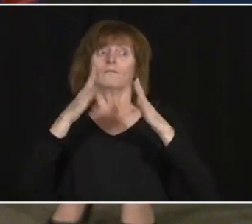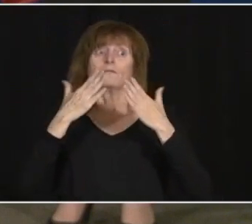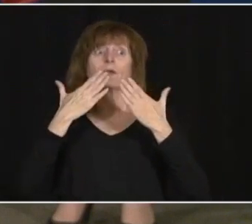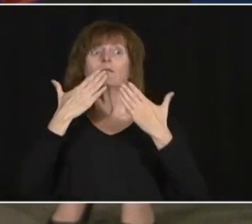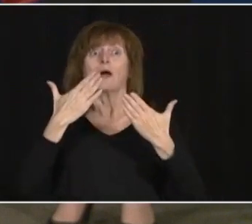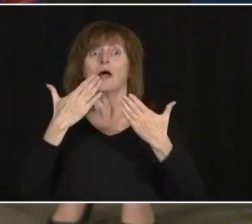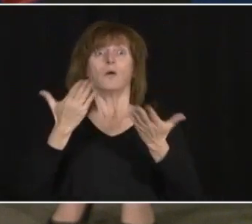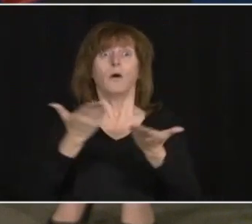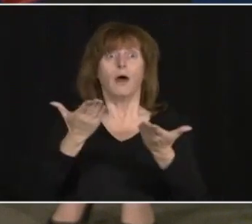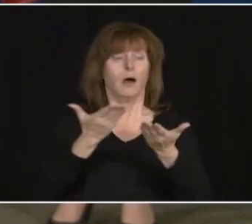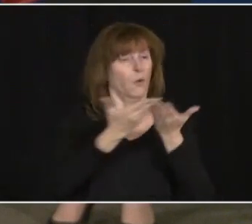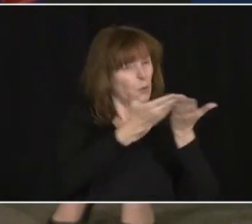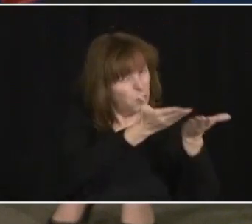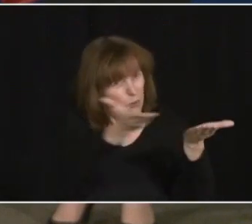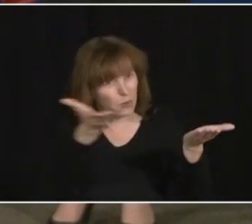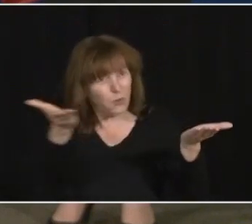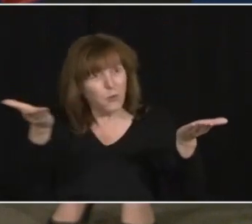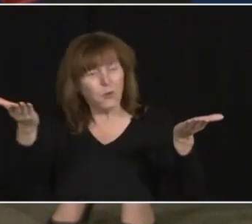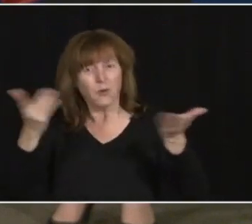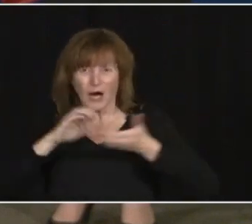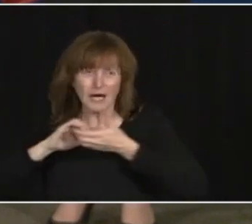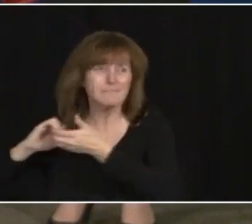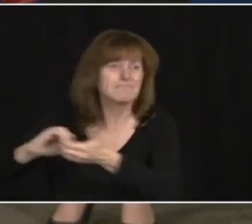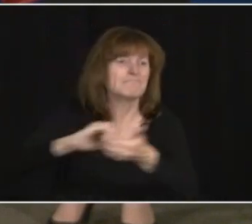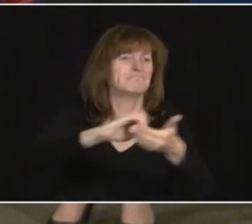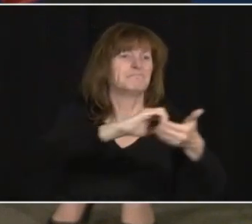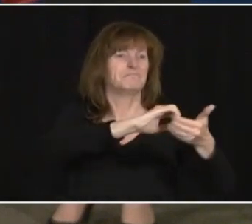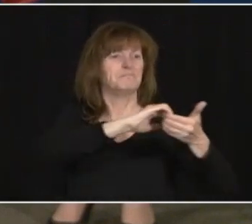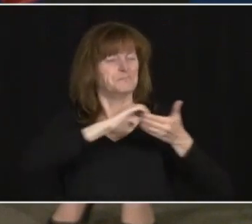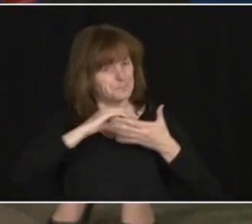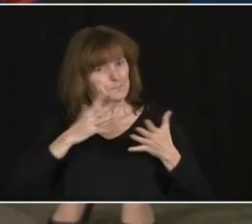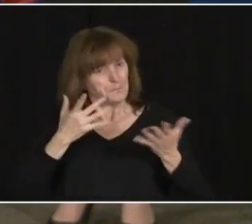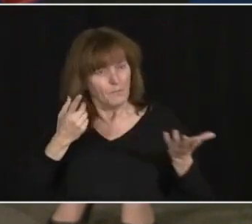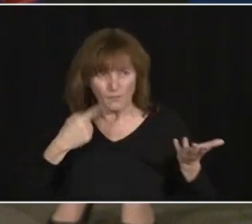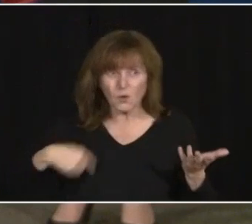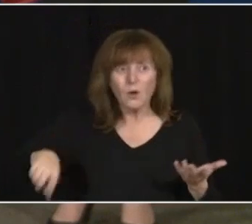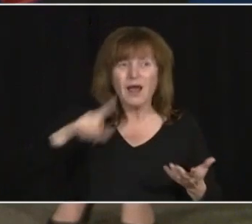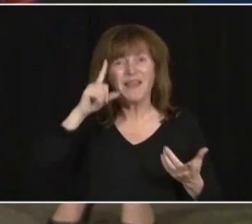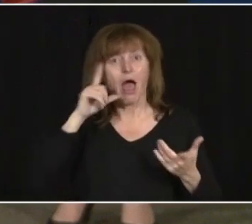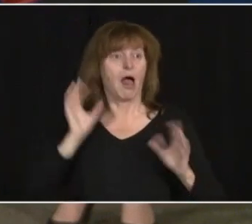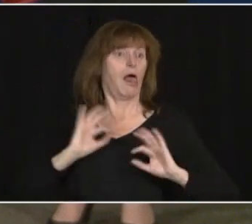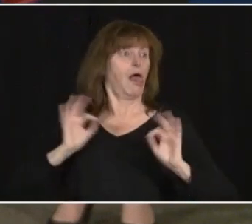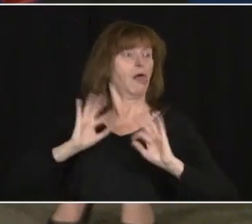Because we are taking this fight very seriously. Because we are throwing